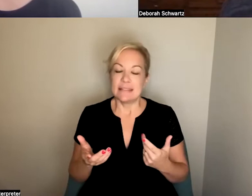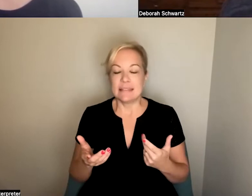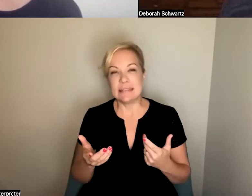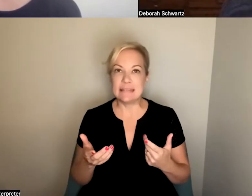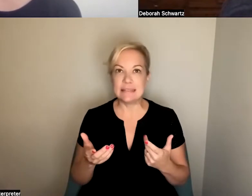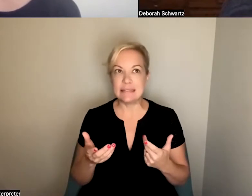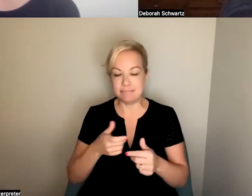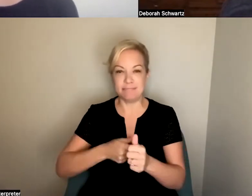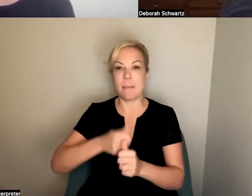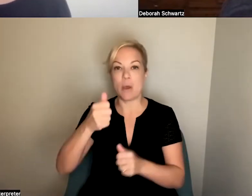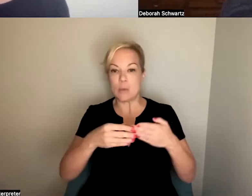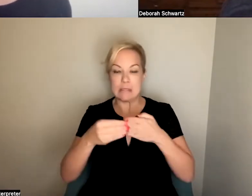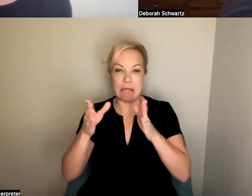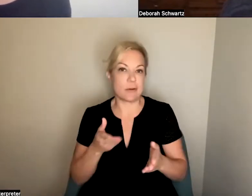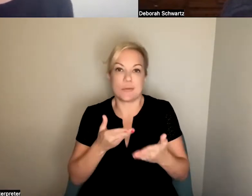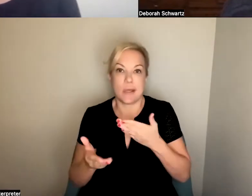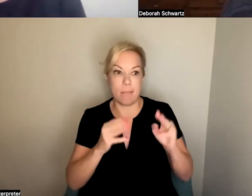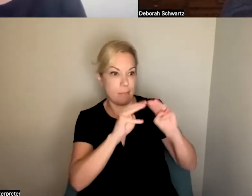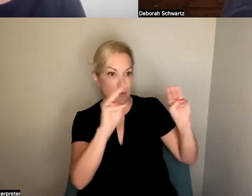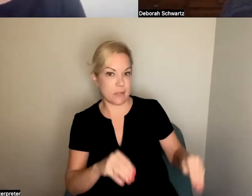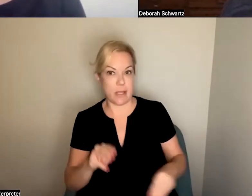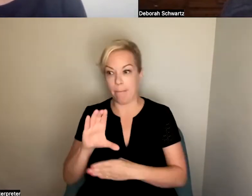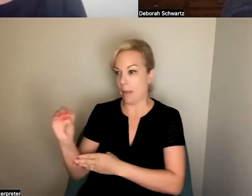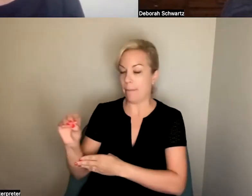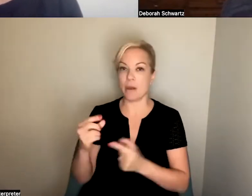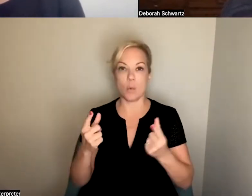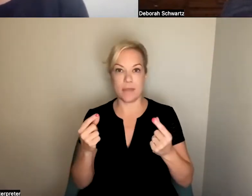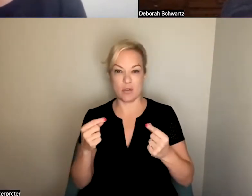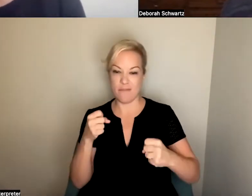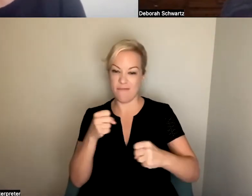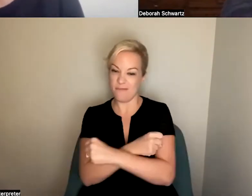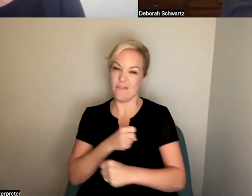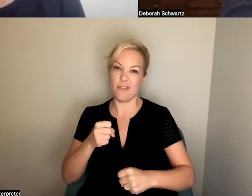leaders of any company, like, they fight a union effort. That's exactly what happened at the New